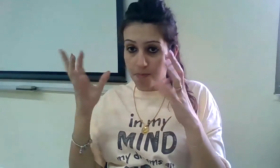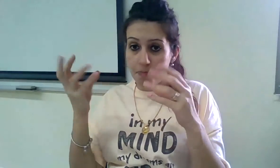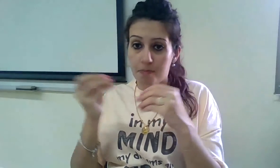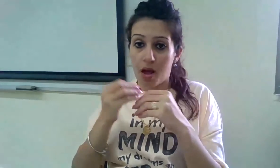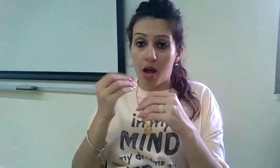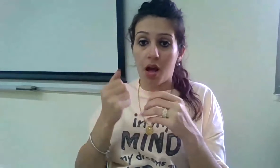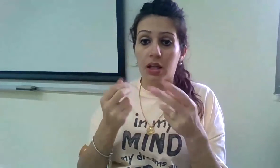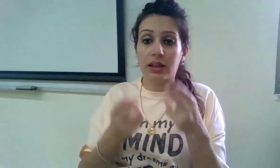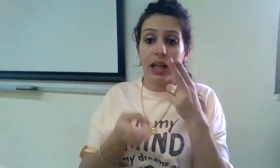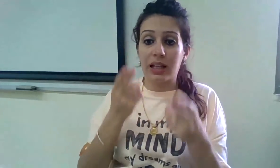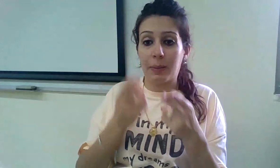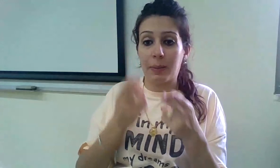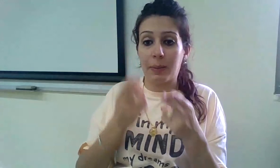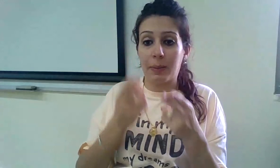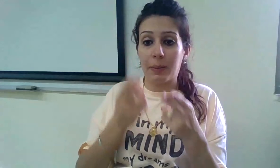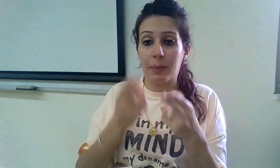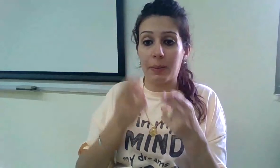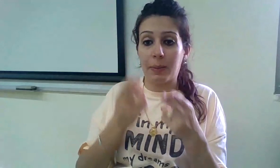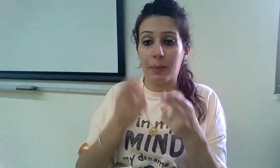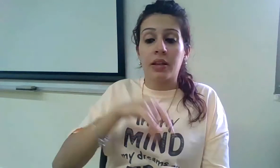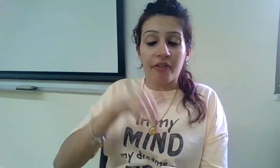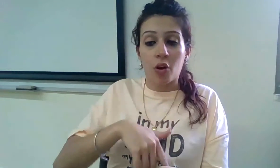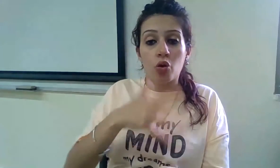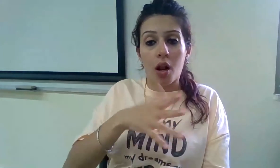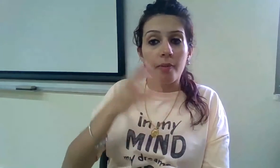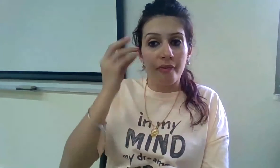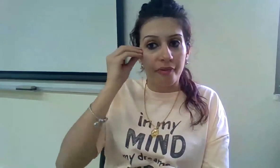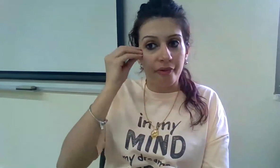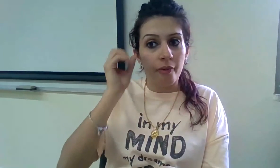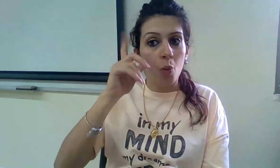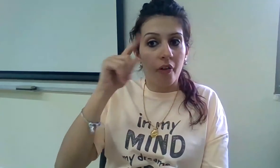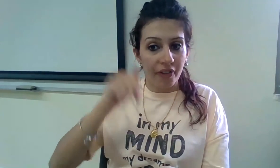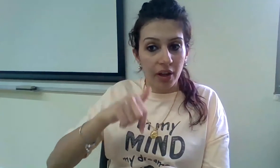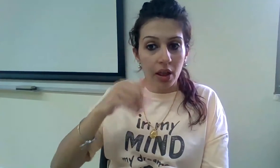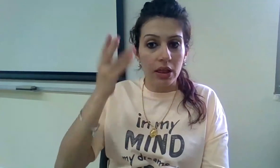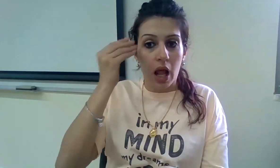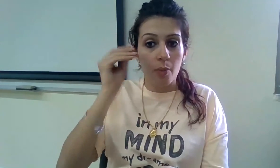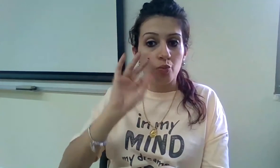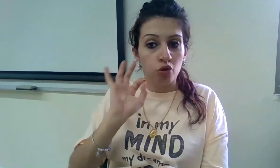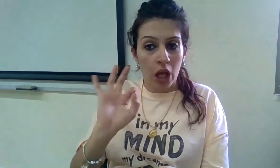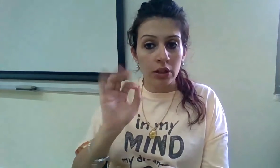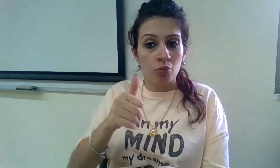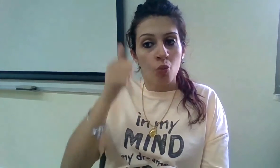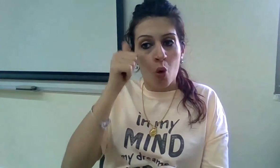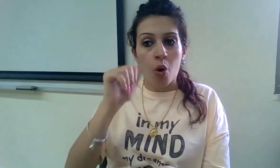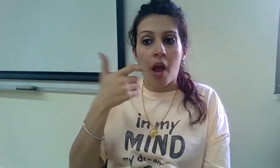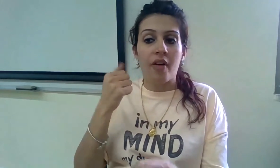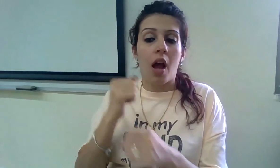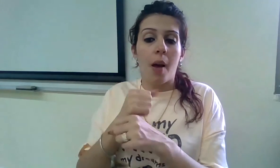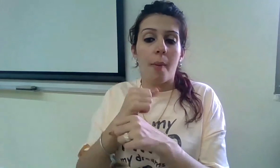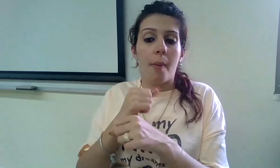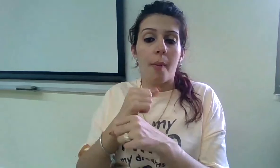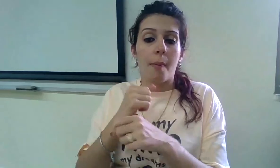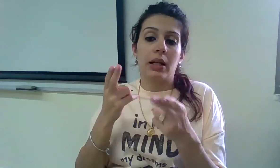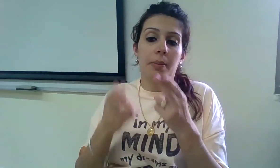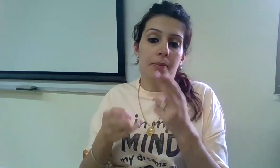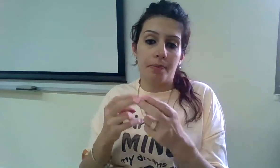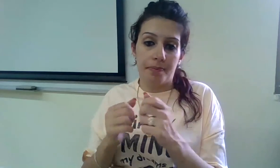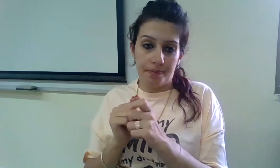If you really want to engage and you are willing to respect and accept the parents